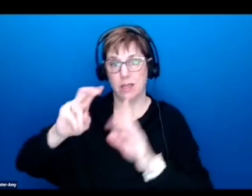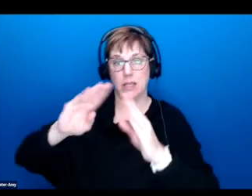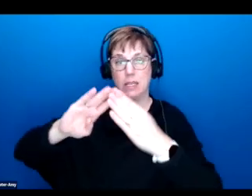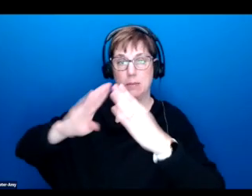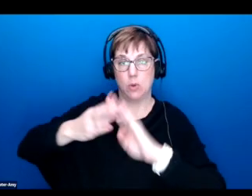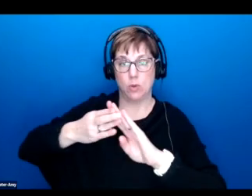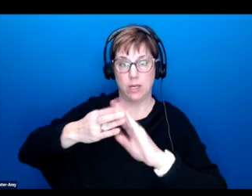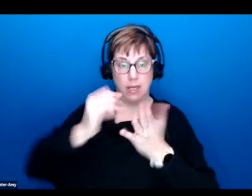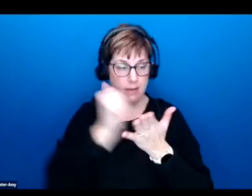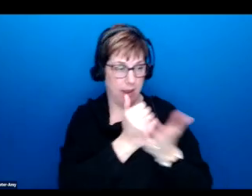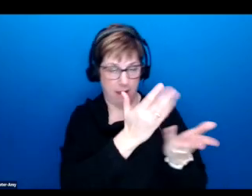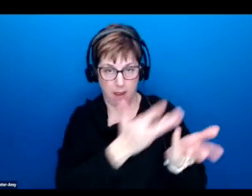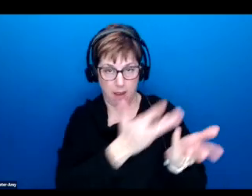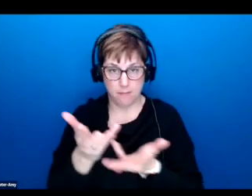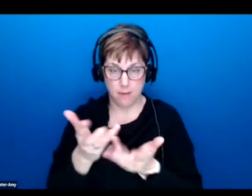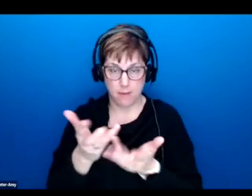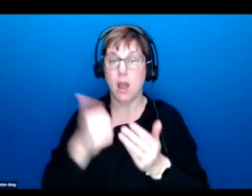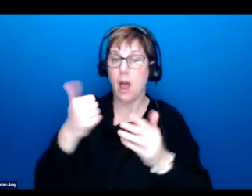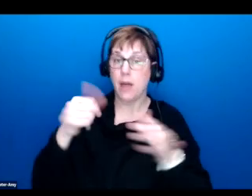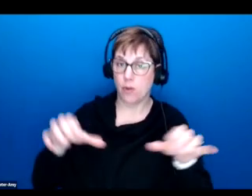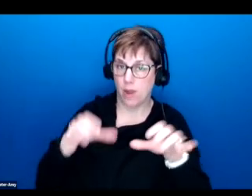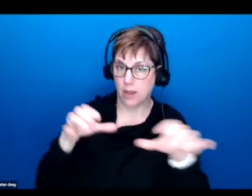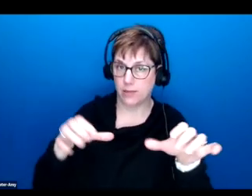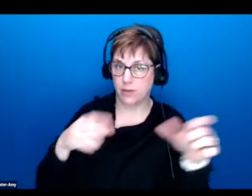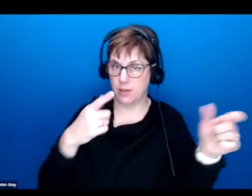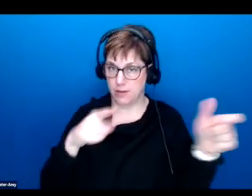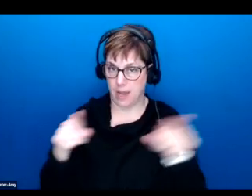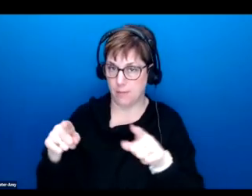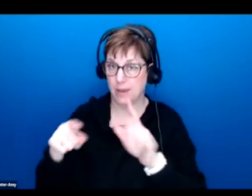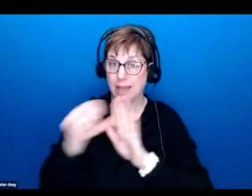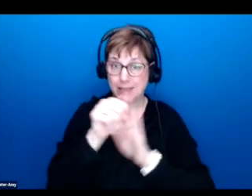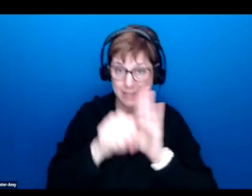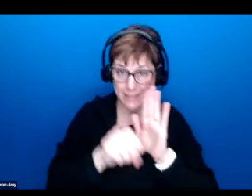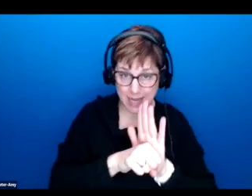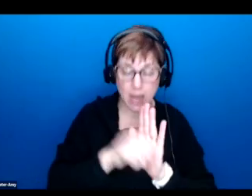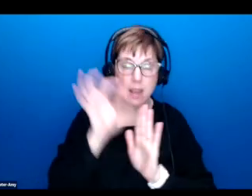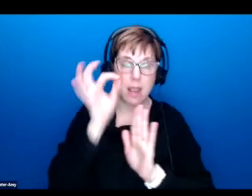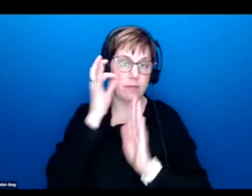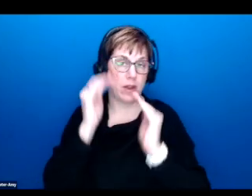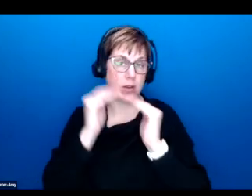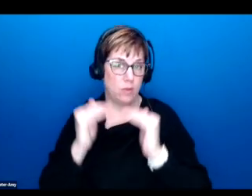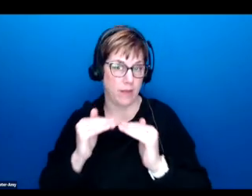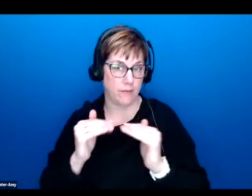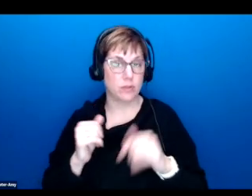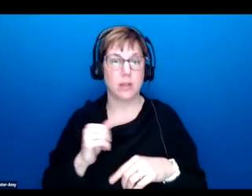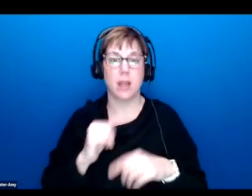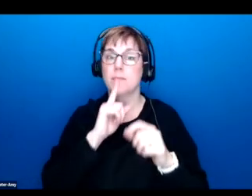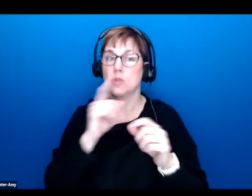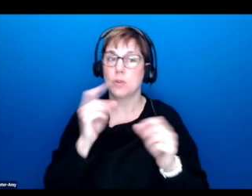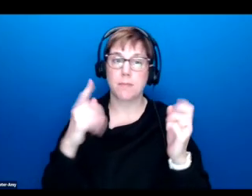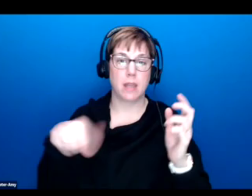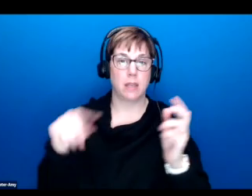and there are other activities that are happening at the state and federal levels that I'm sure many of you are involved in.